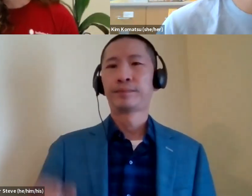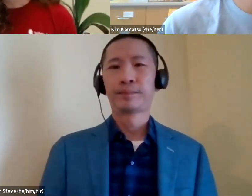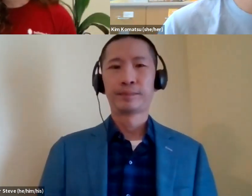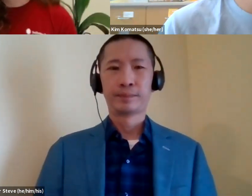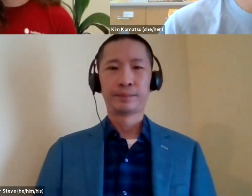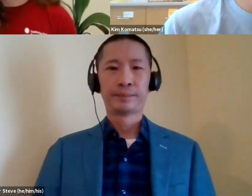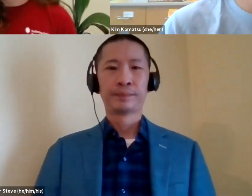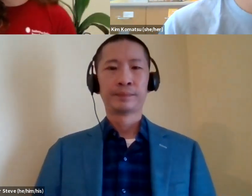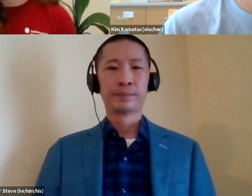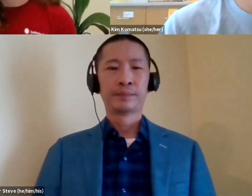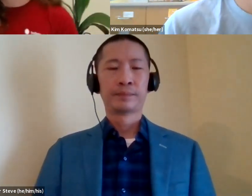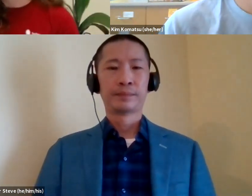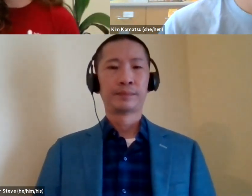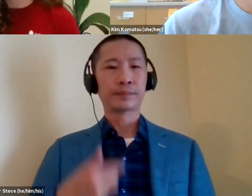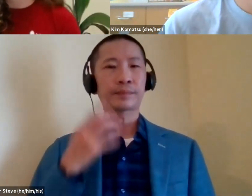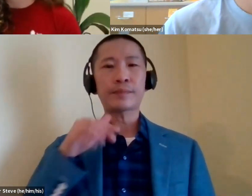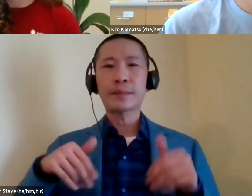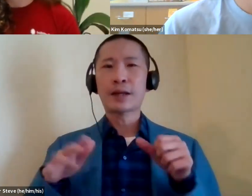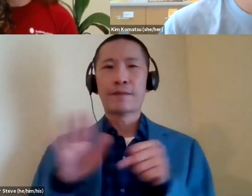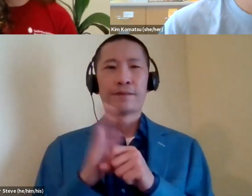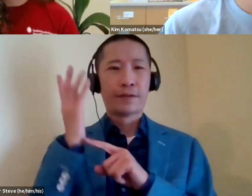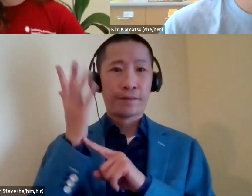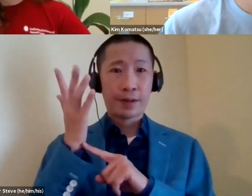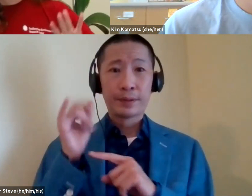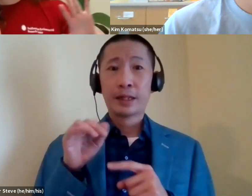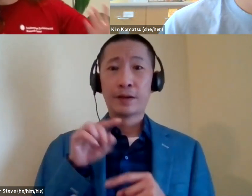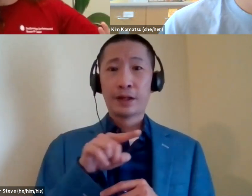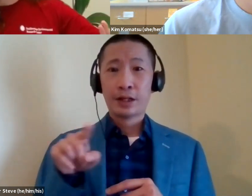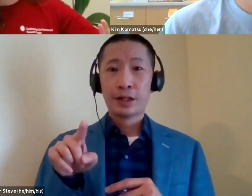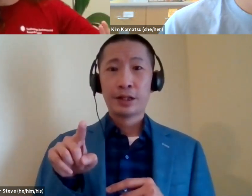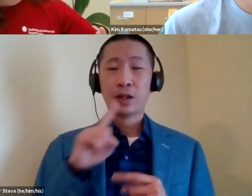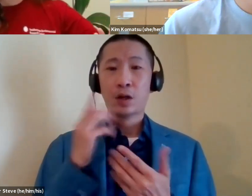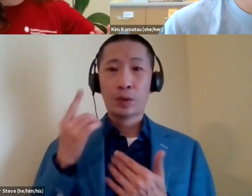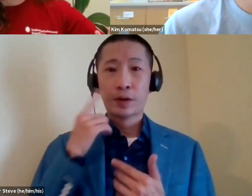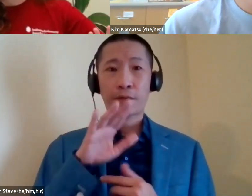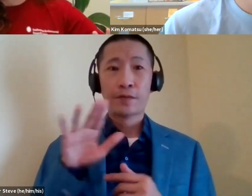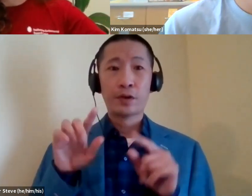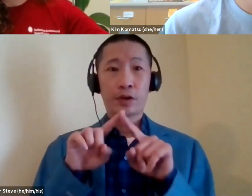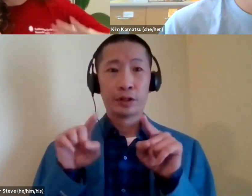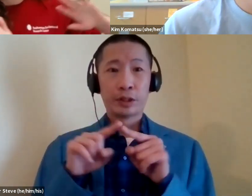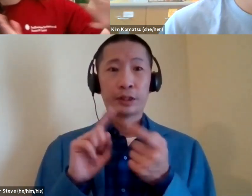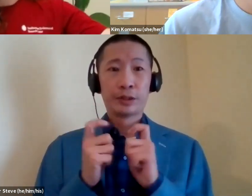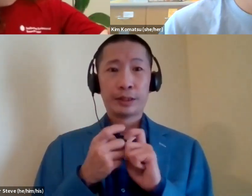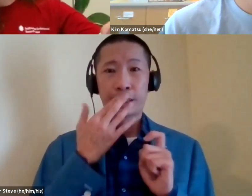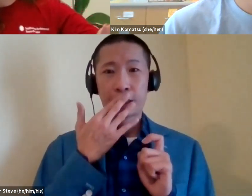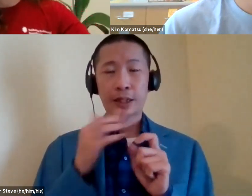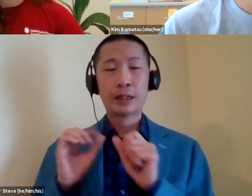Emily Borger: And I know it hasn't been the full five minutes, so if you already are waiting for your squares to change color keep them over there.